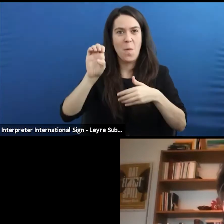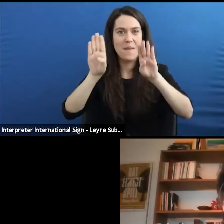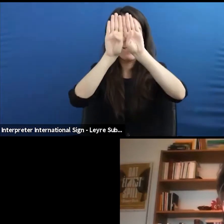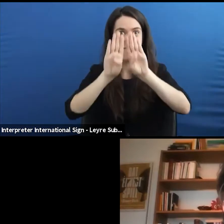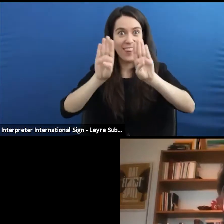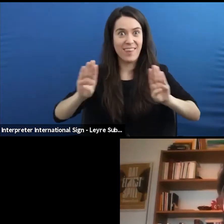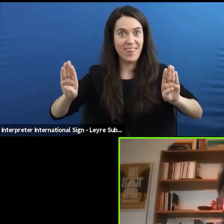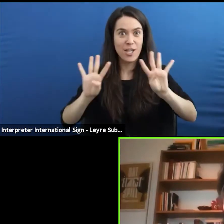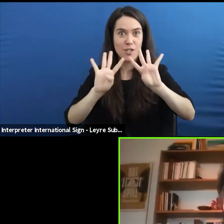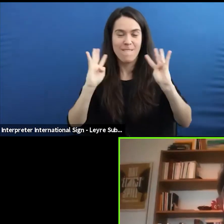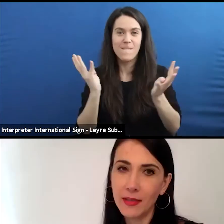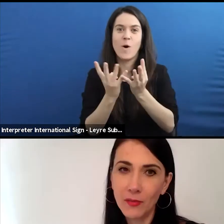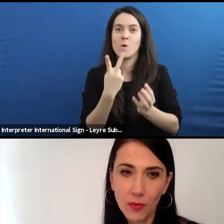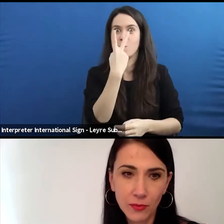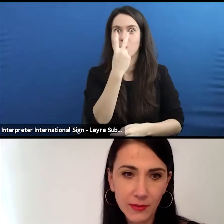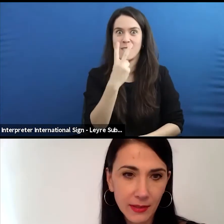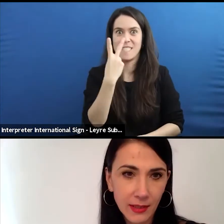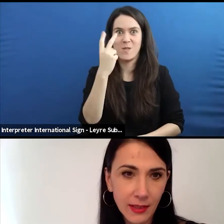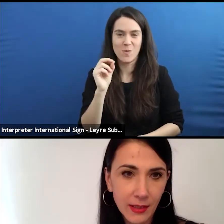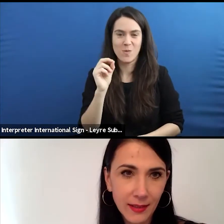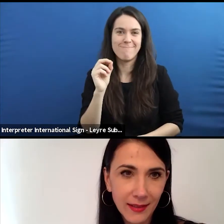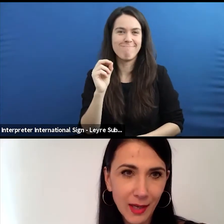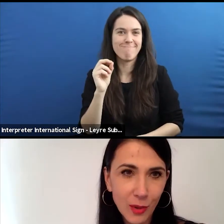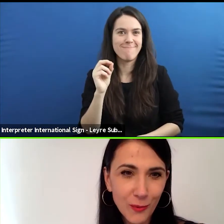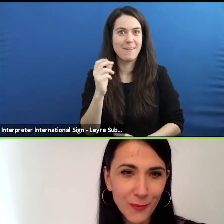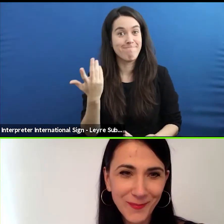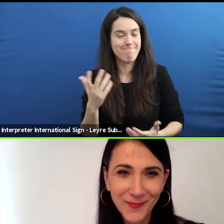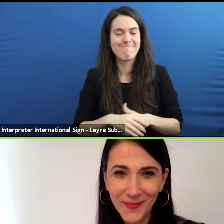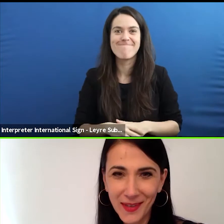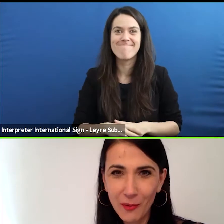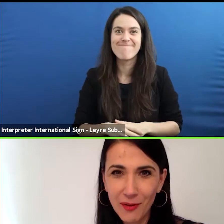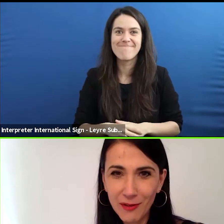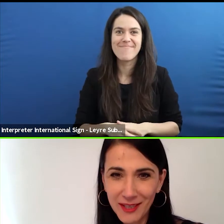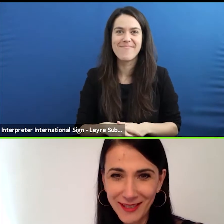European Performing Arts in focus. Hello are we all here